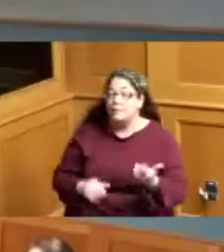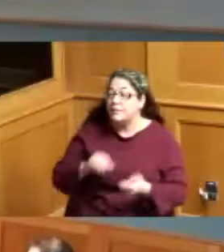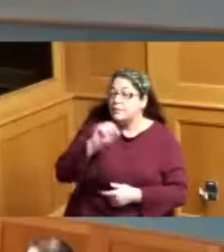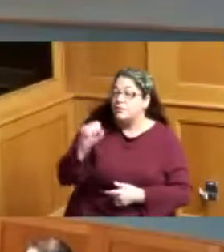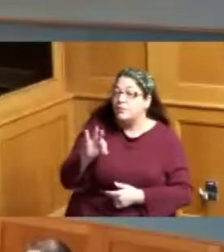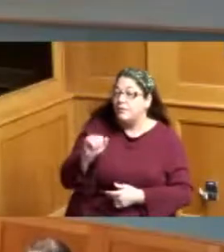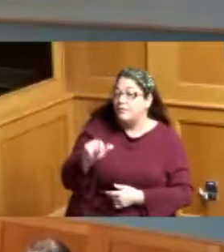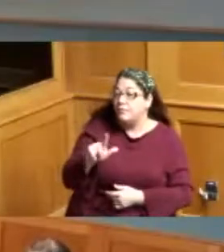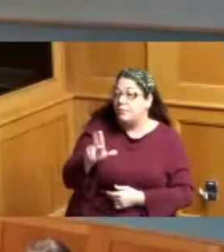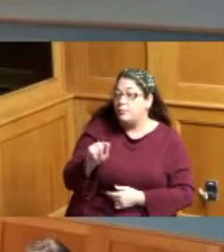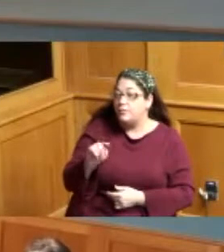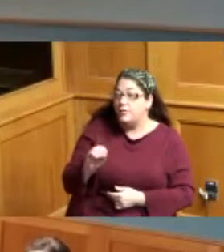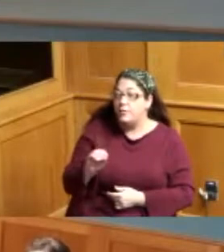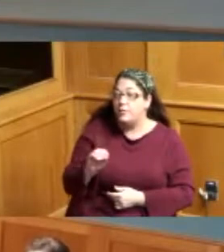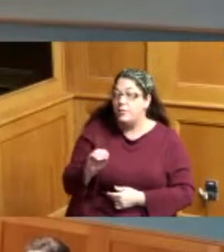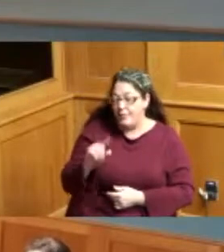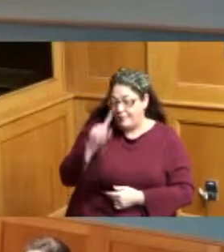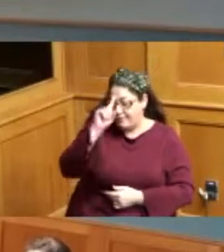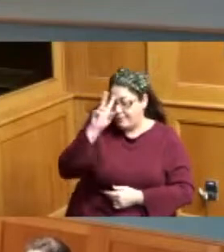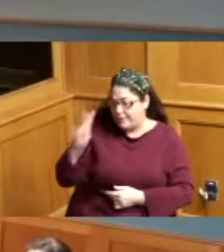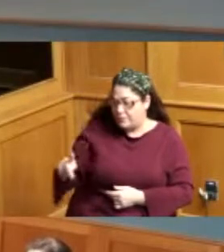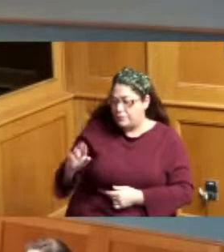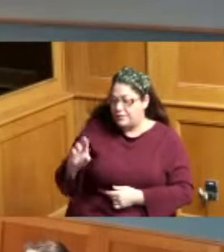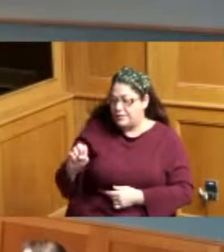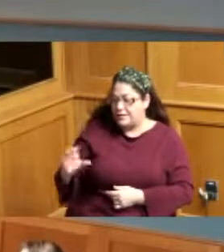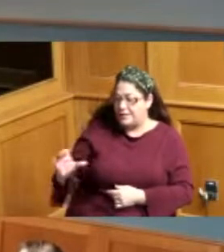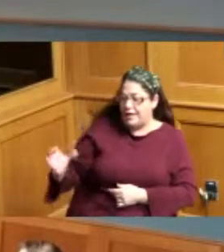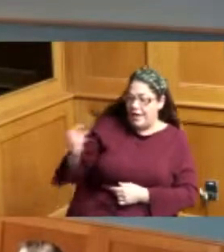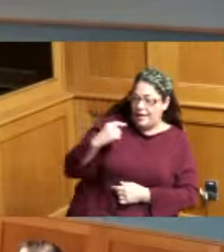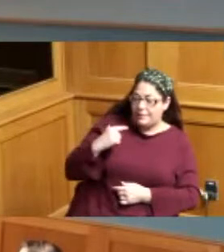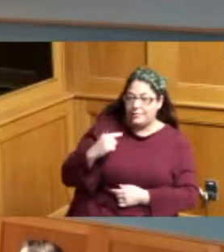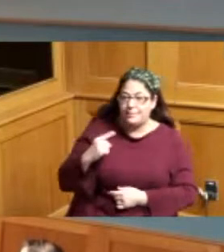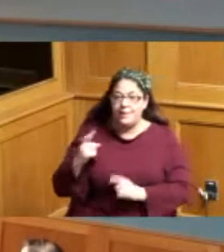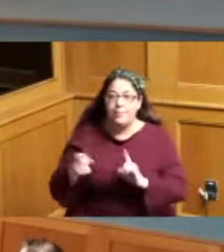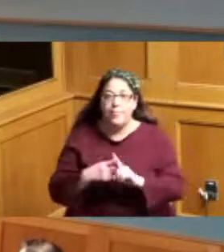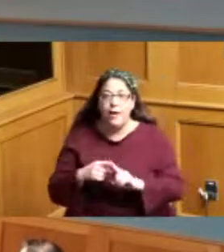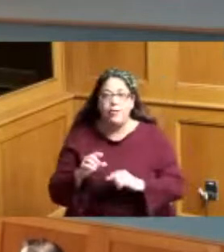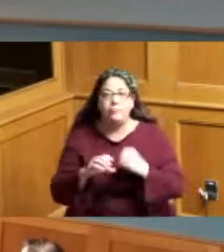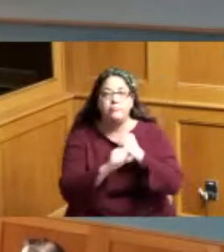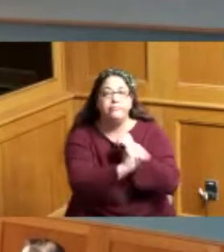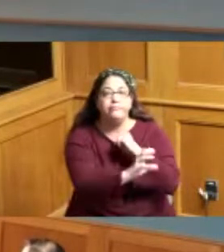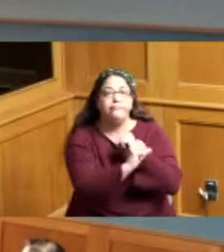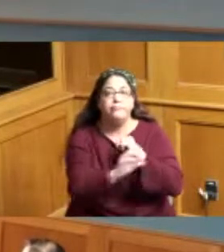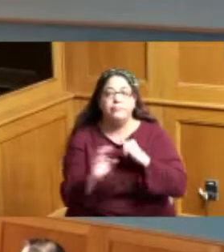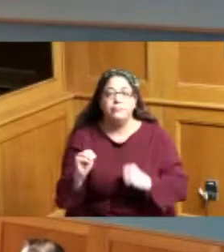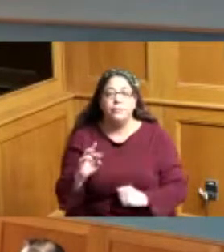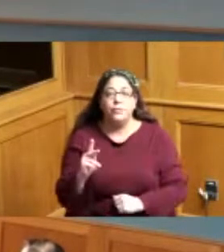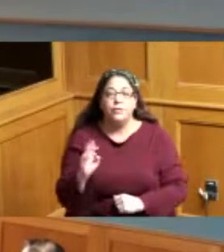briefly I think Vice President Reece had asked a question about marketing and we do have a new